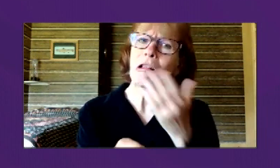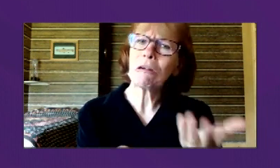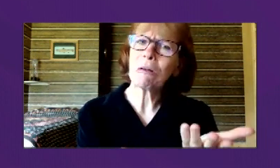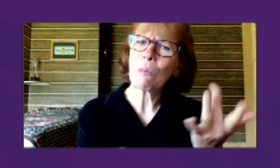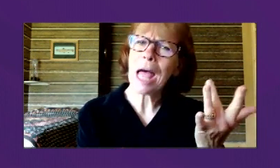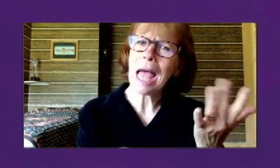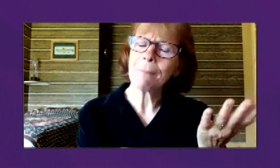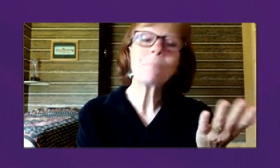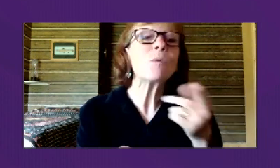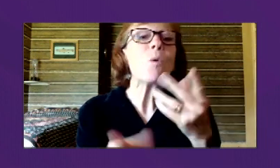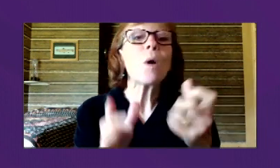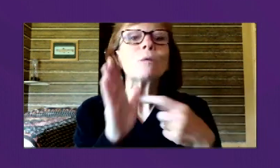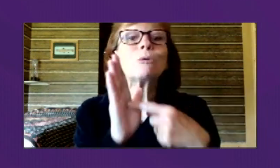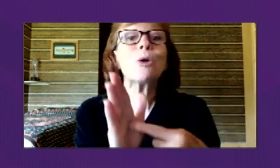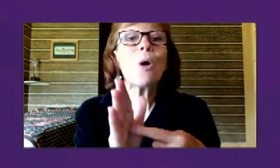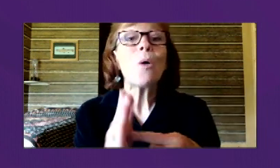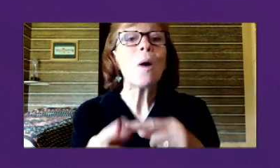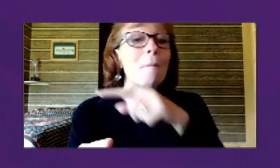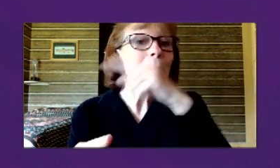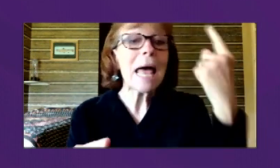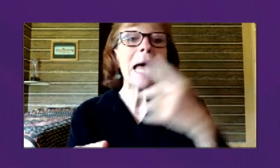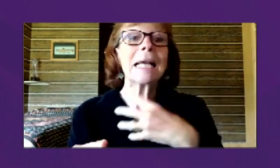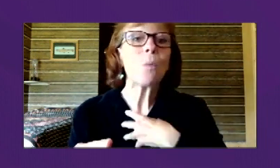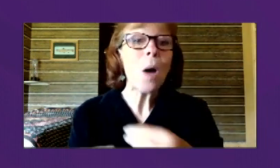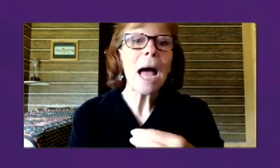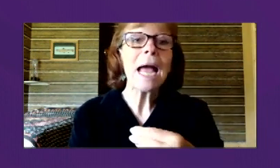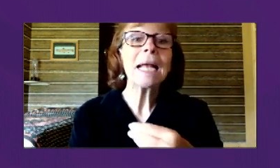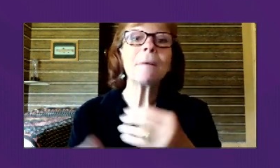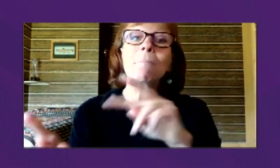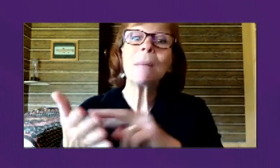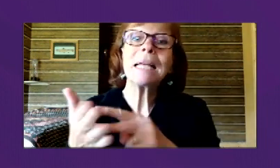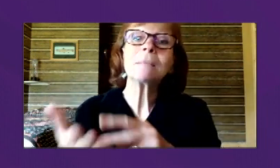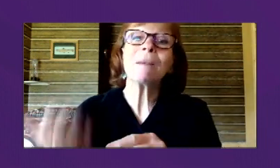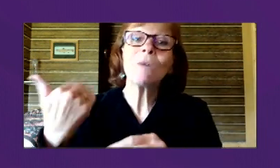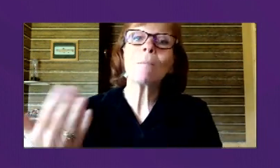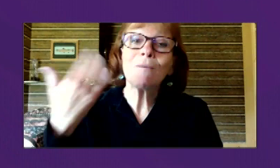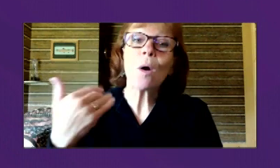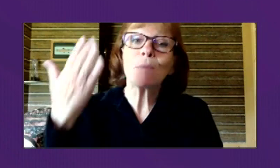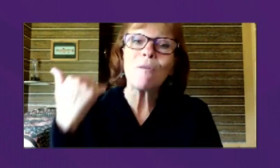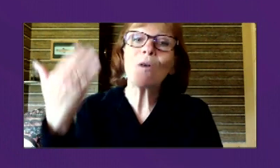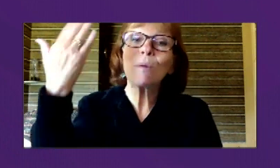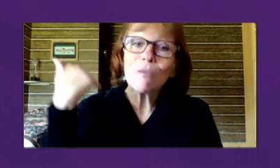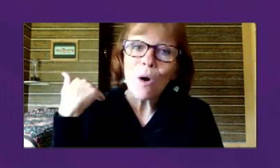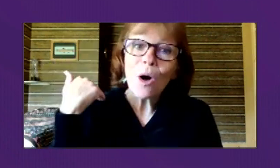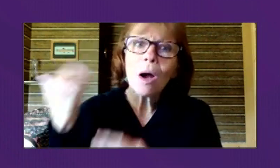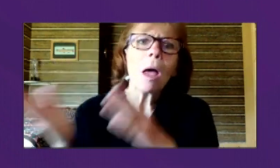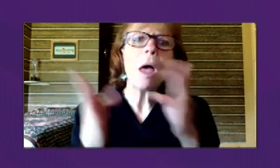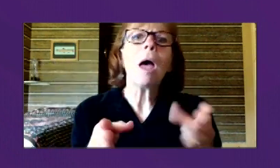that Native people are not frozen in the past. Many images of Native people are from the 1800s